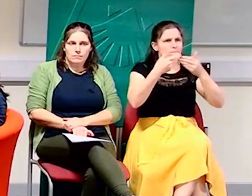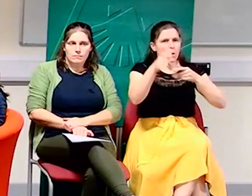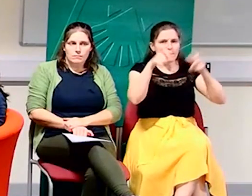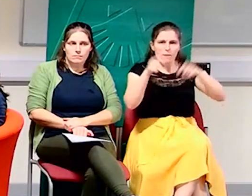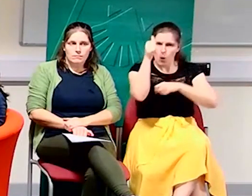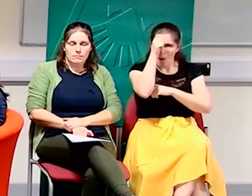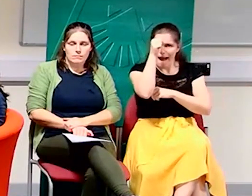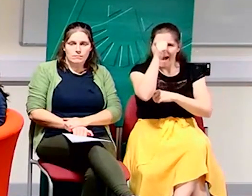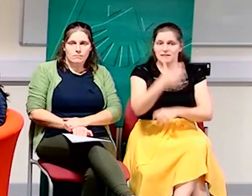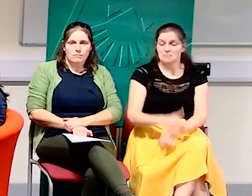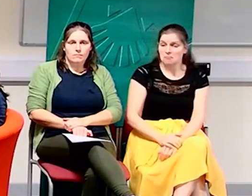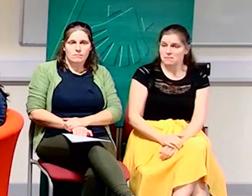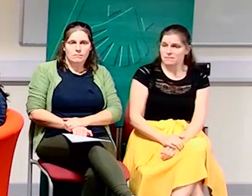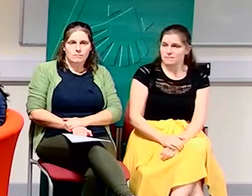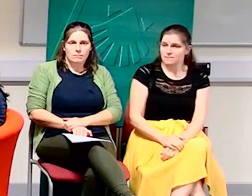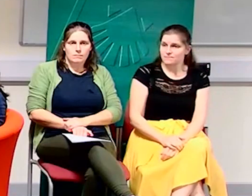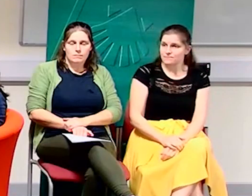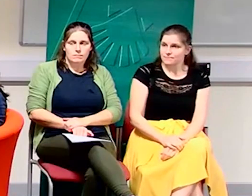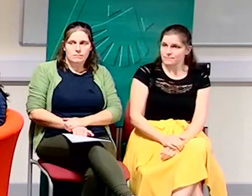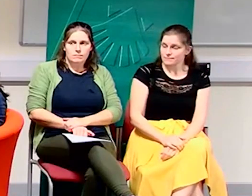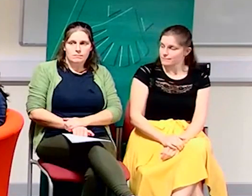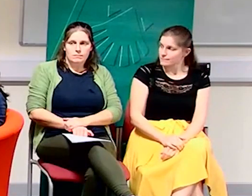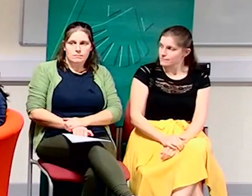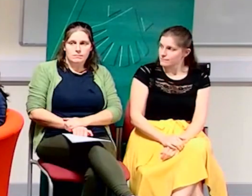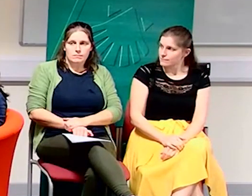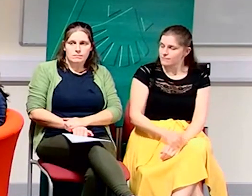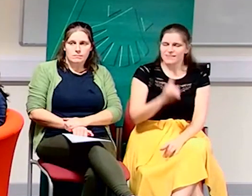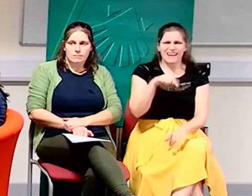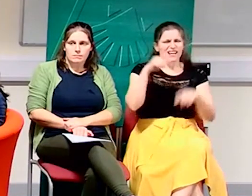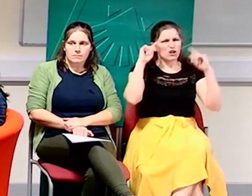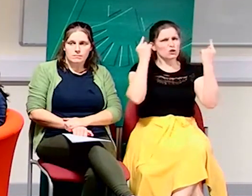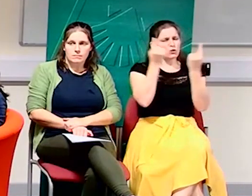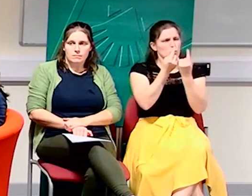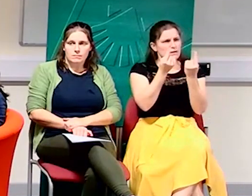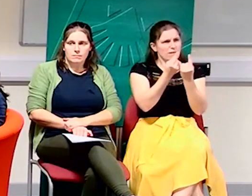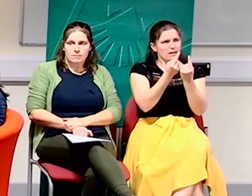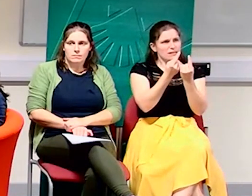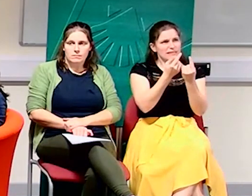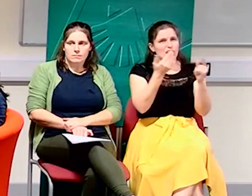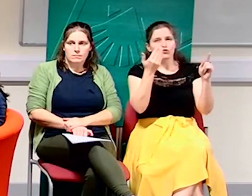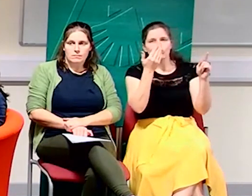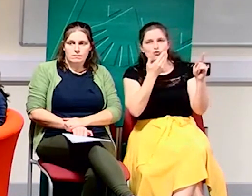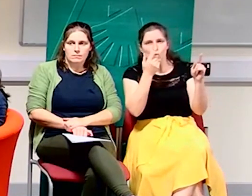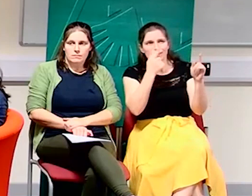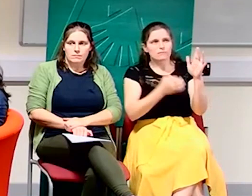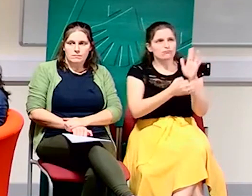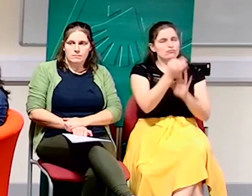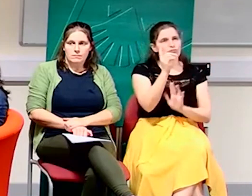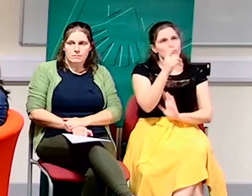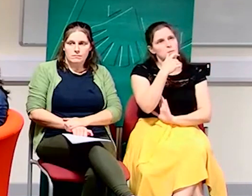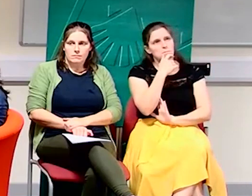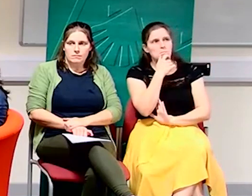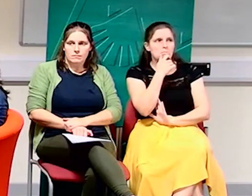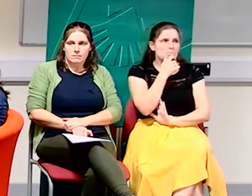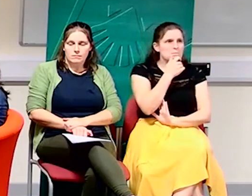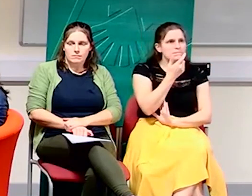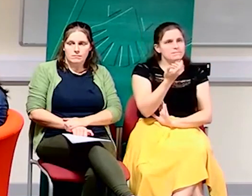um things that I think universities schools can do better to make it more competitive is